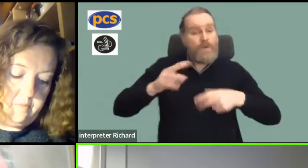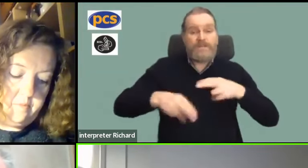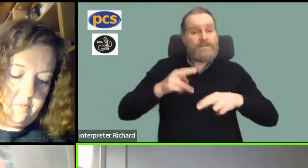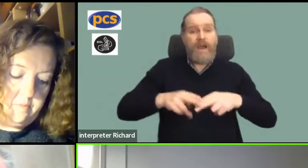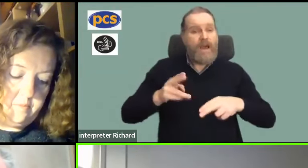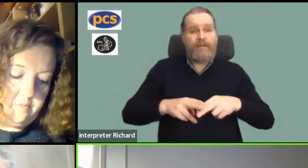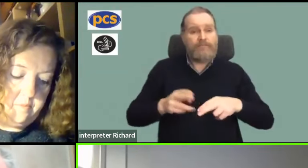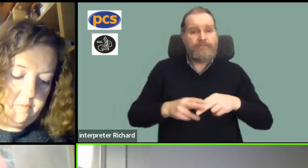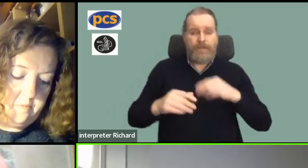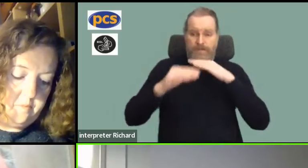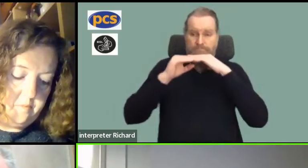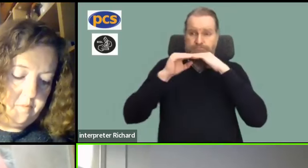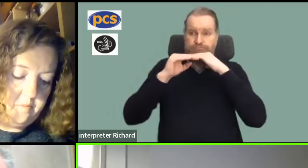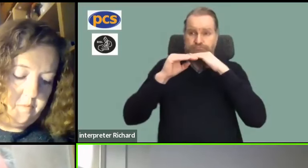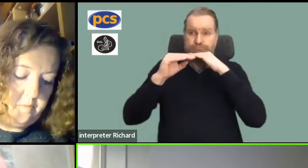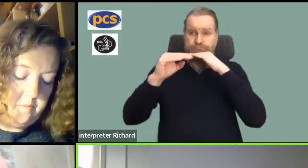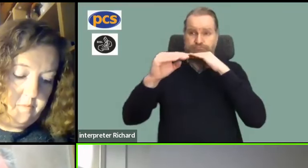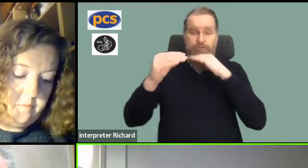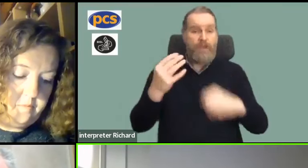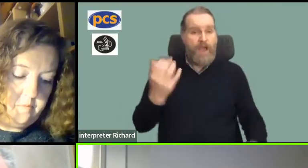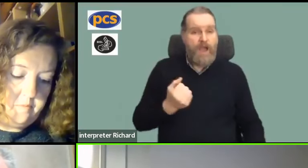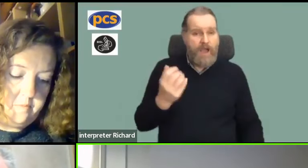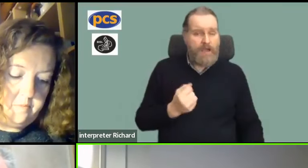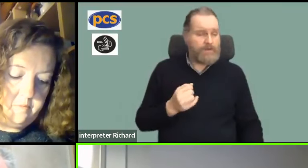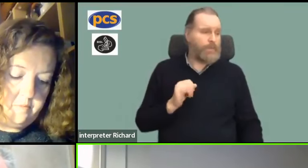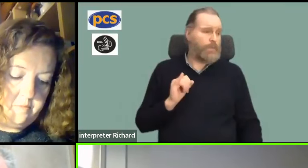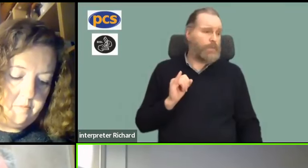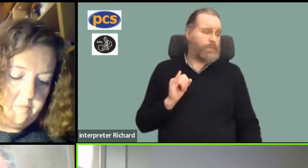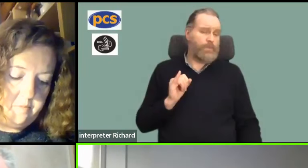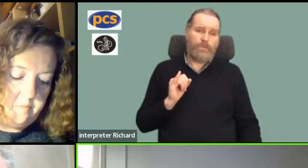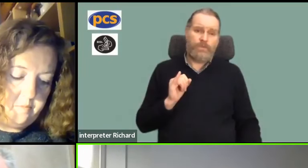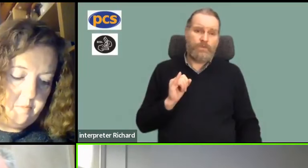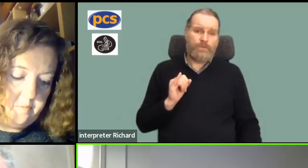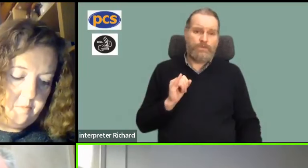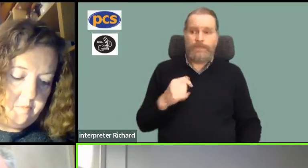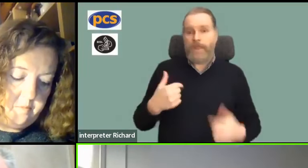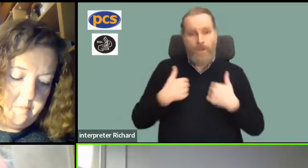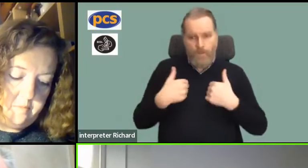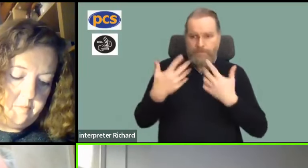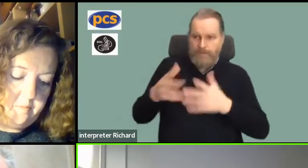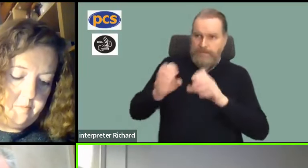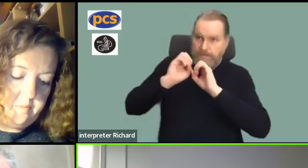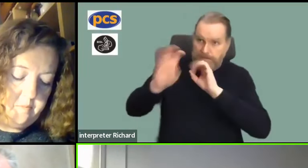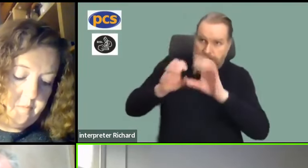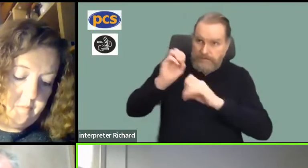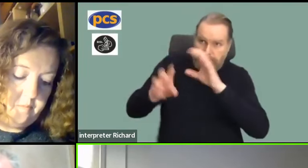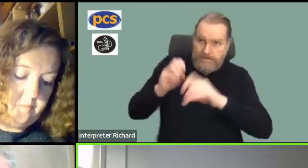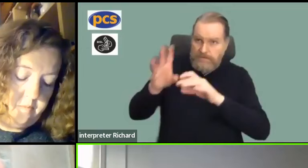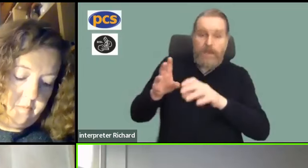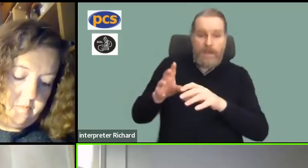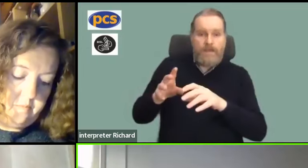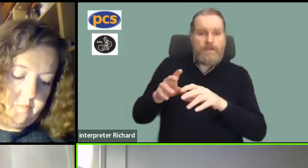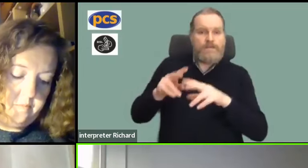we're there to a point where the only way that that they can that they can show how they feel any more than than they have ve done through stuff surveys done through stuff surveys.